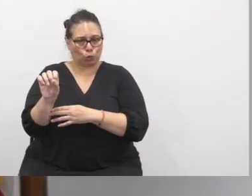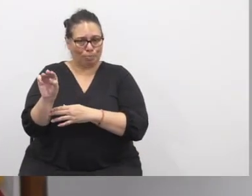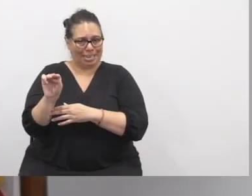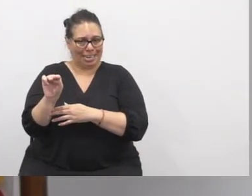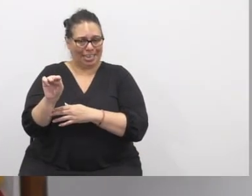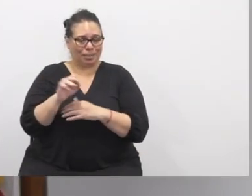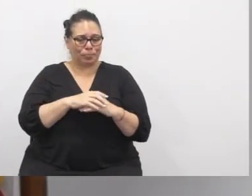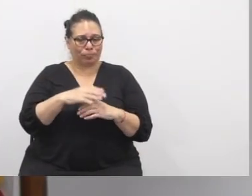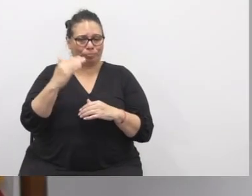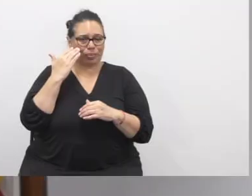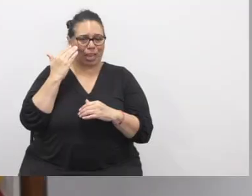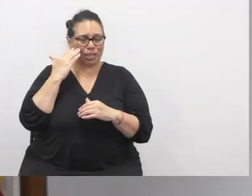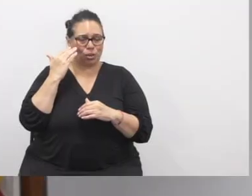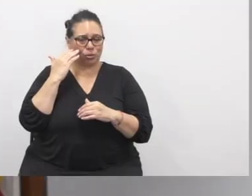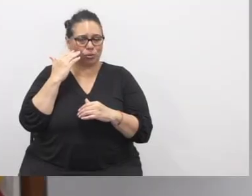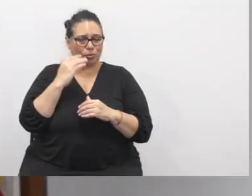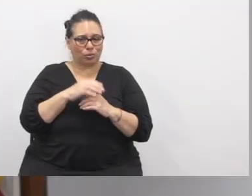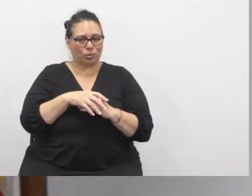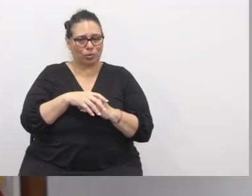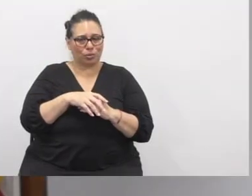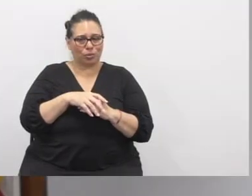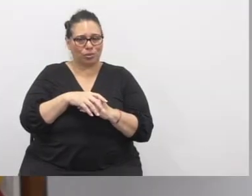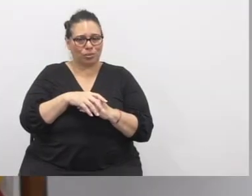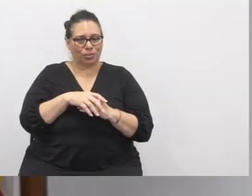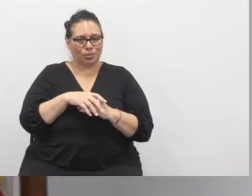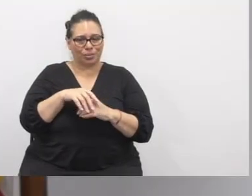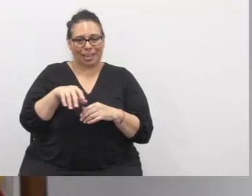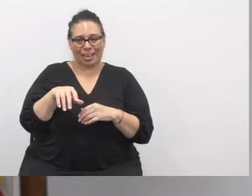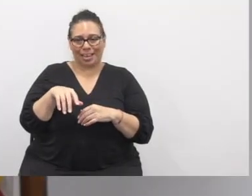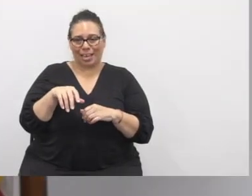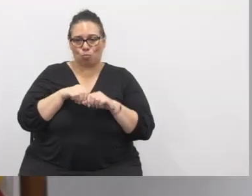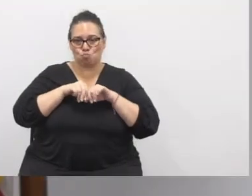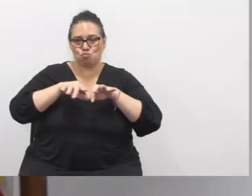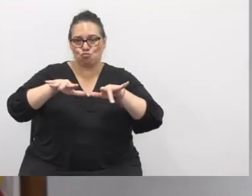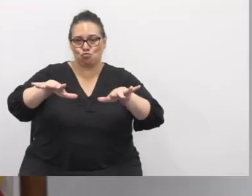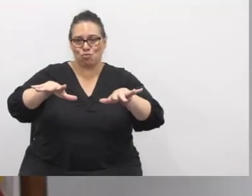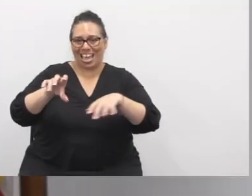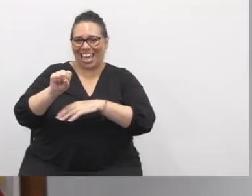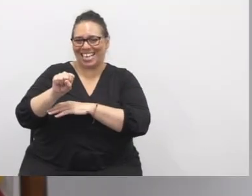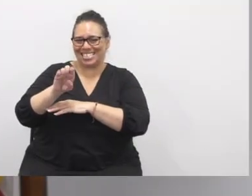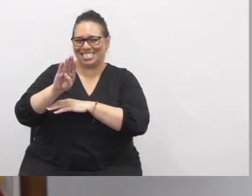I know that there was the viral video, SBAC no stress video, right?